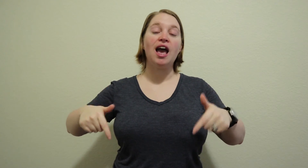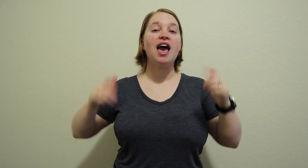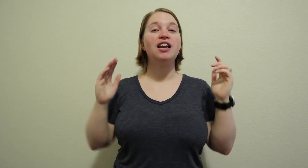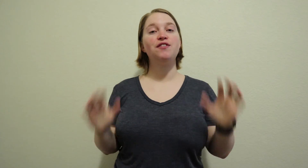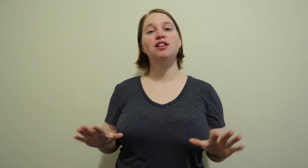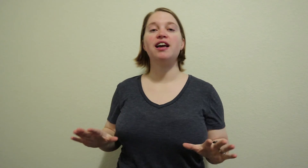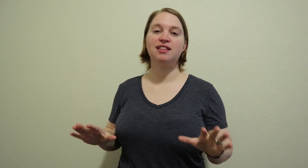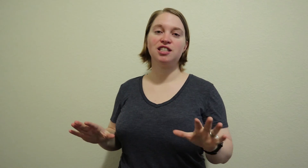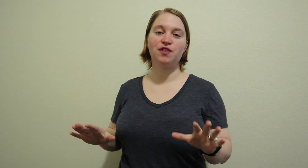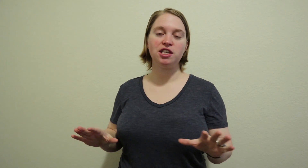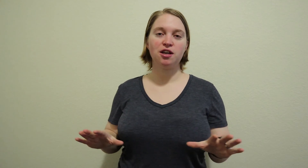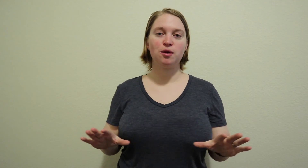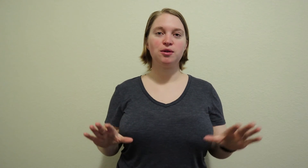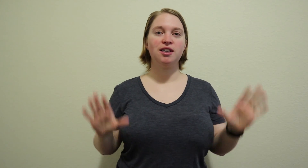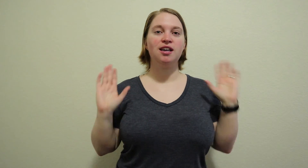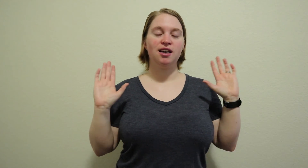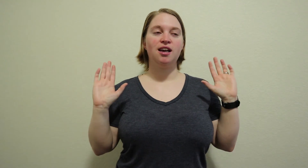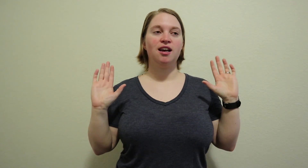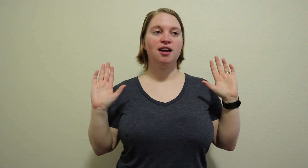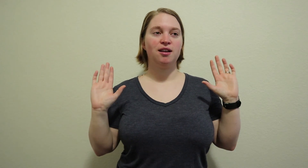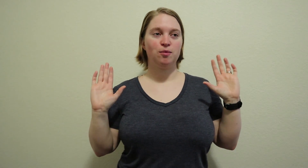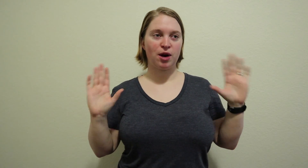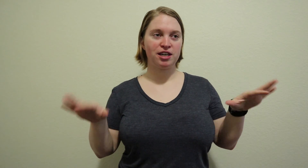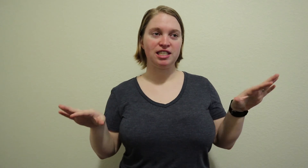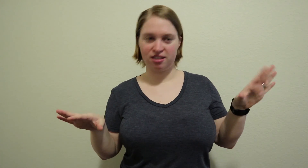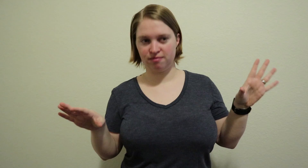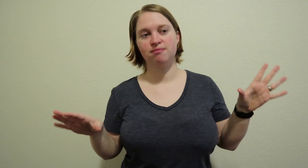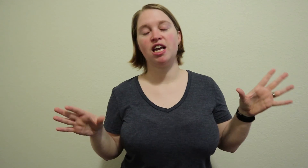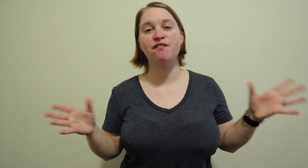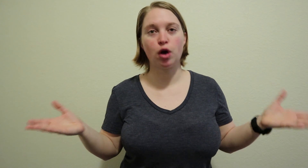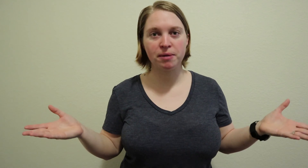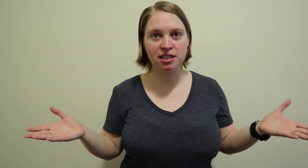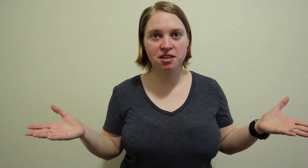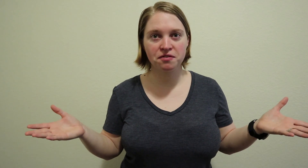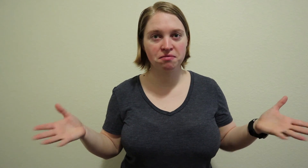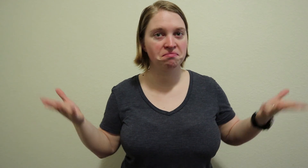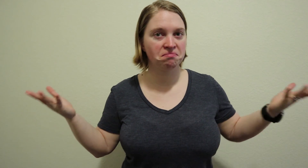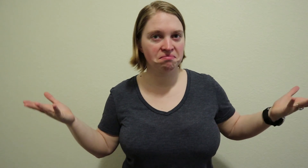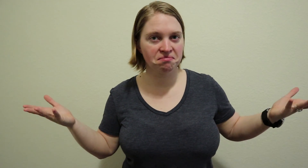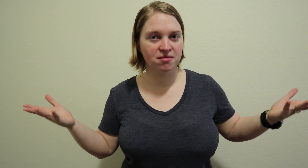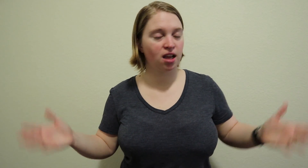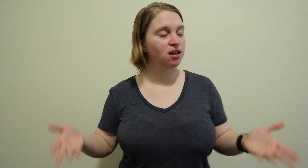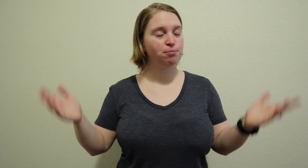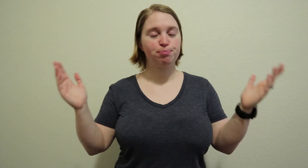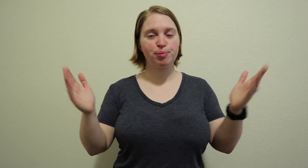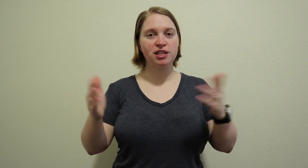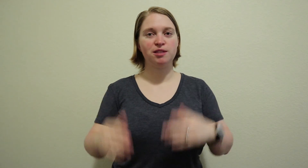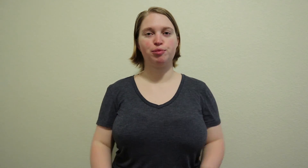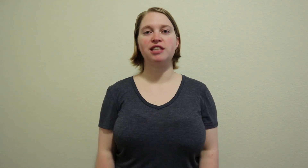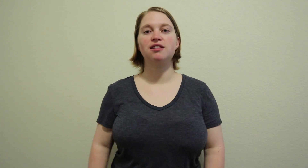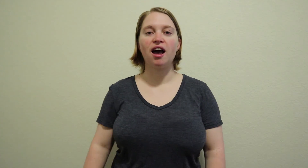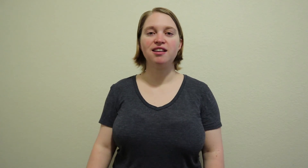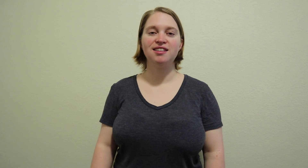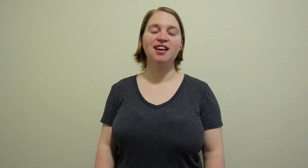and if you like this video where it's informative, please press like